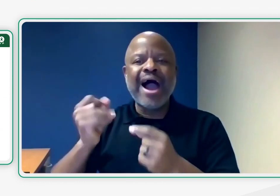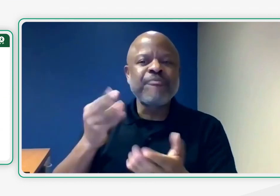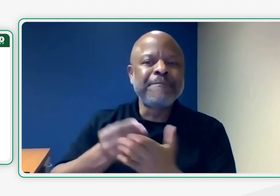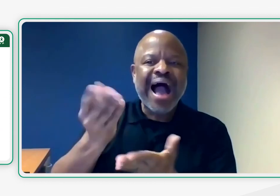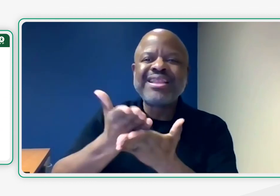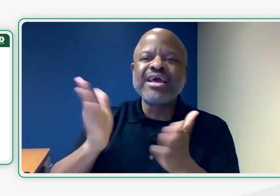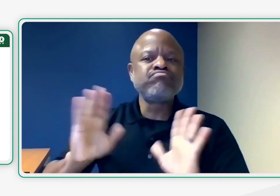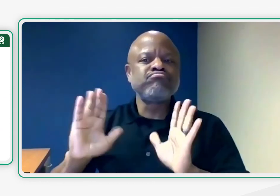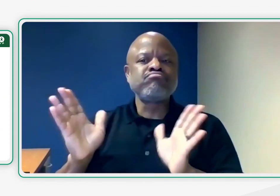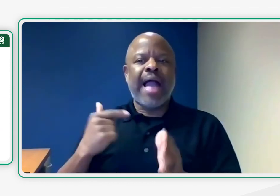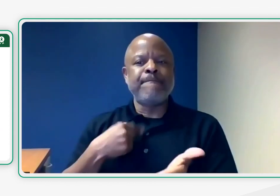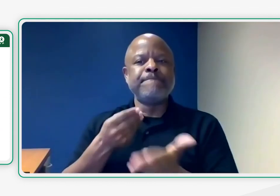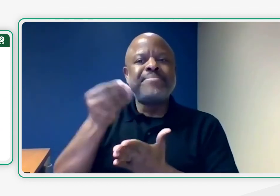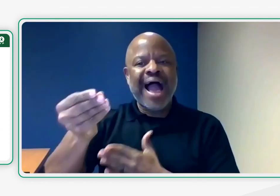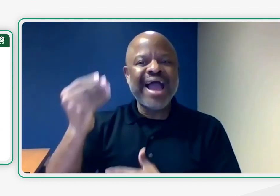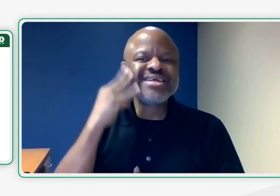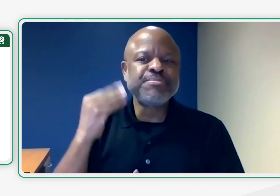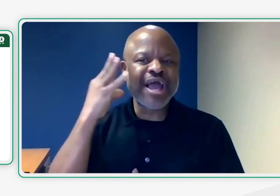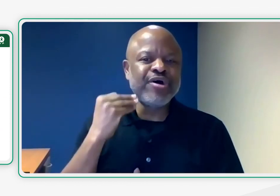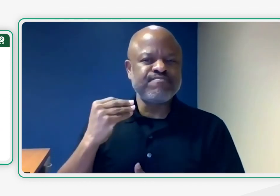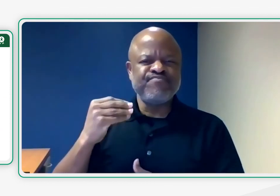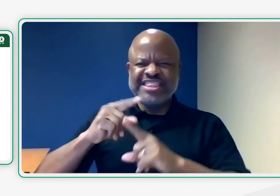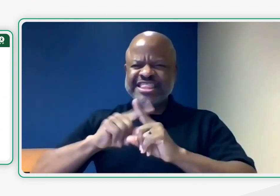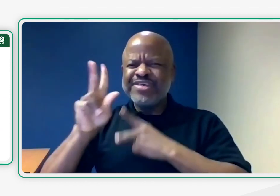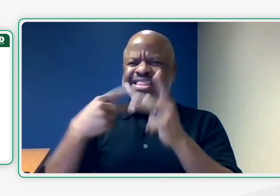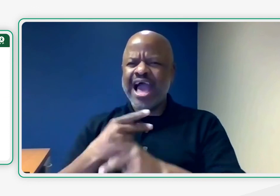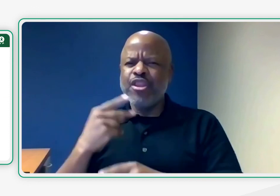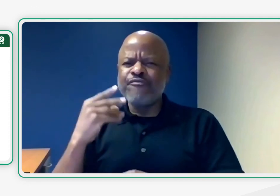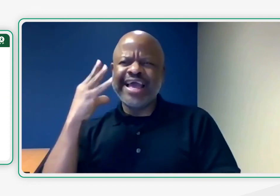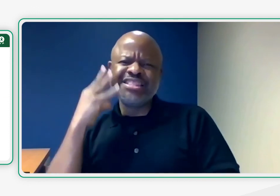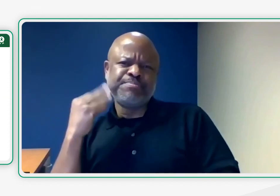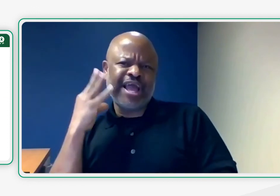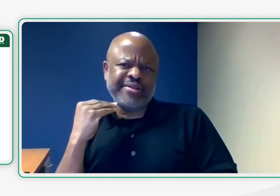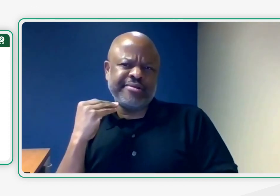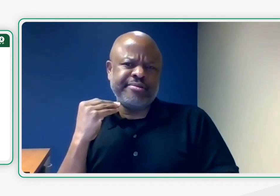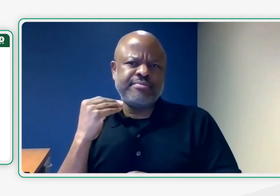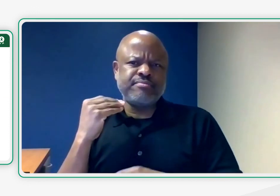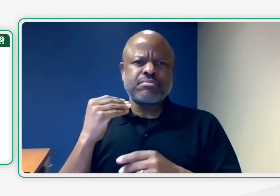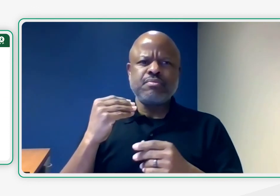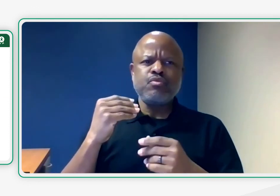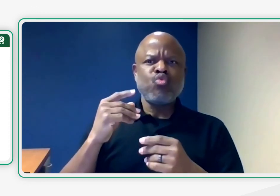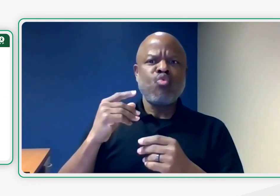don't want to think of it as pain anymore. No, I'm thinking of the experience as purchasing power,